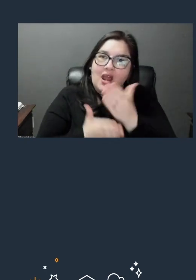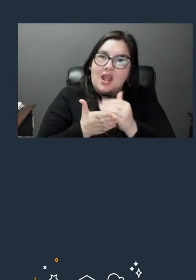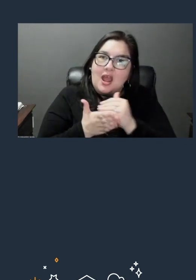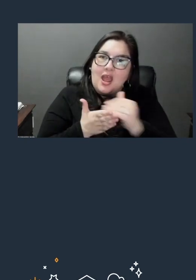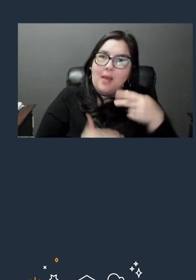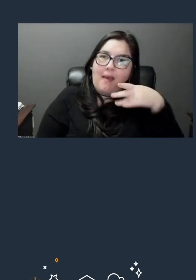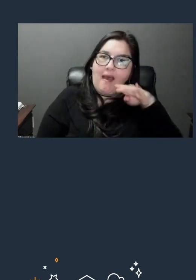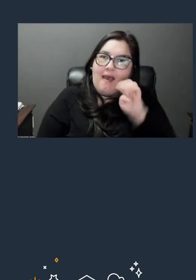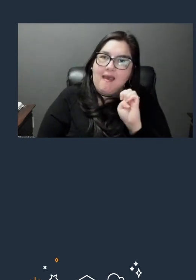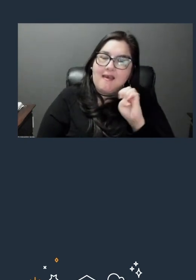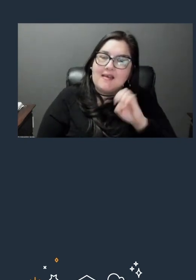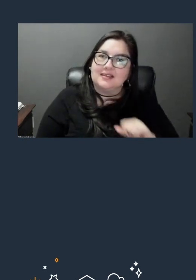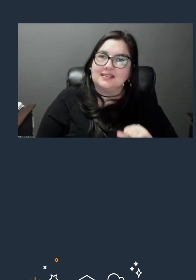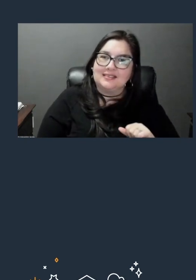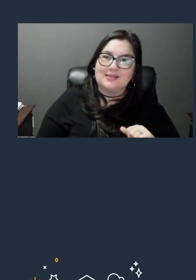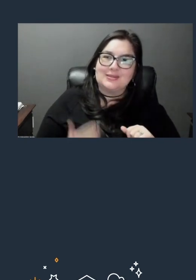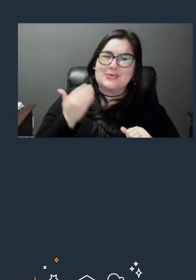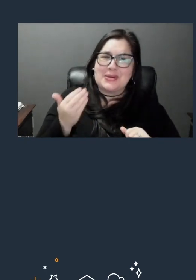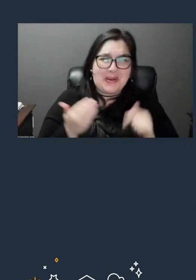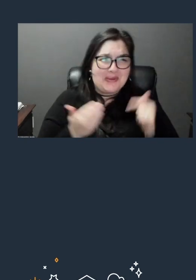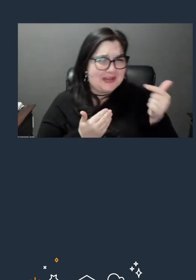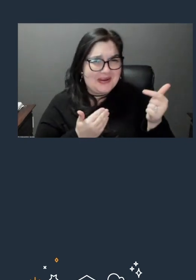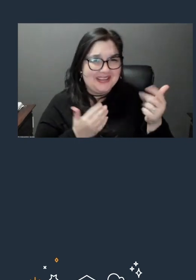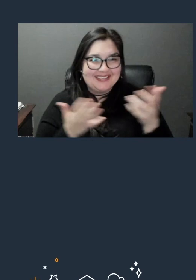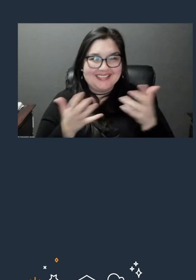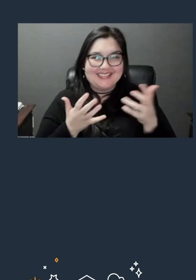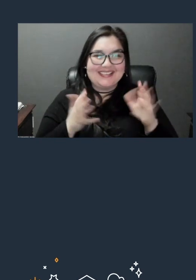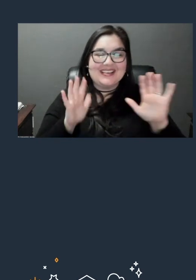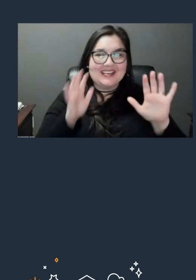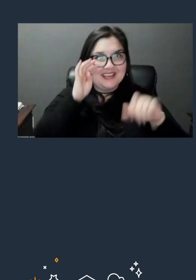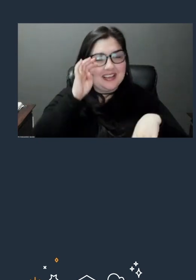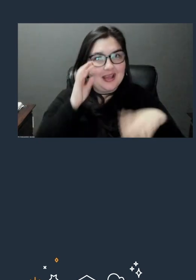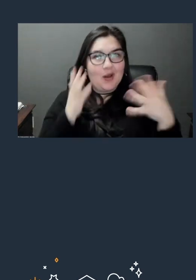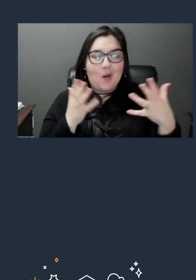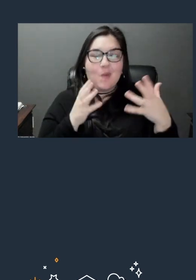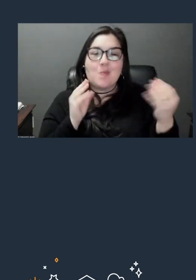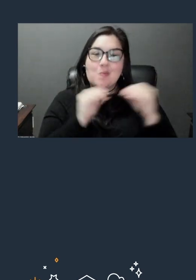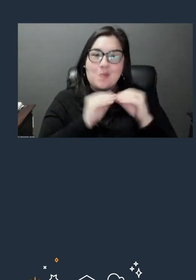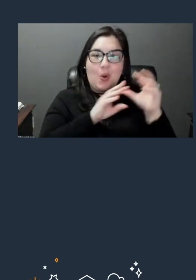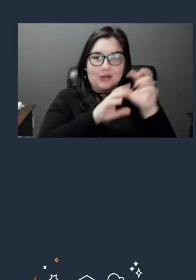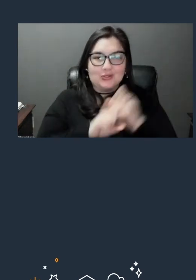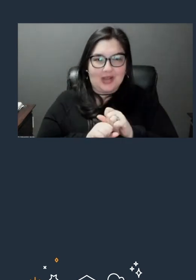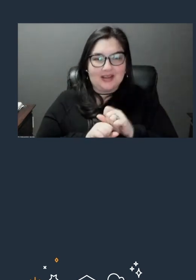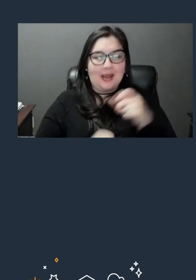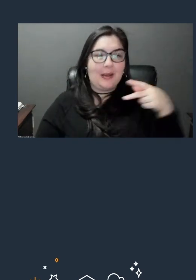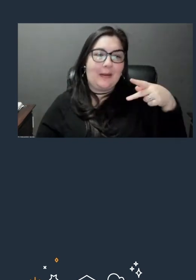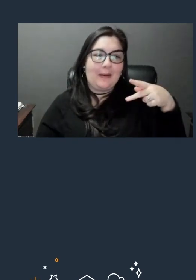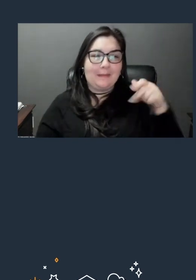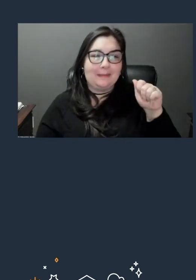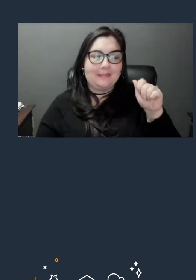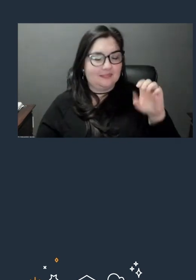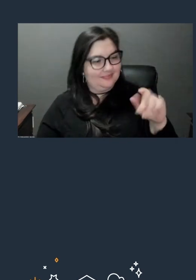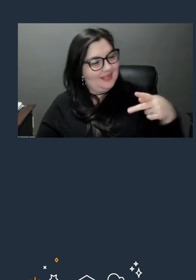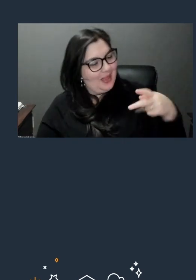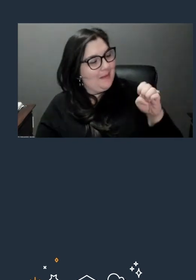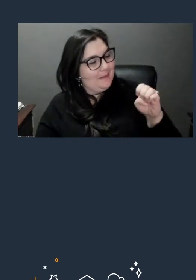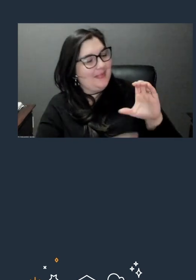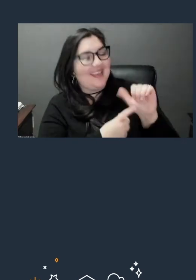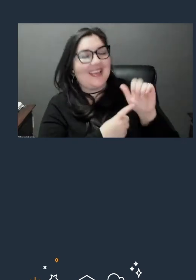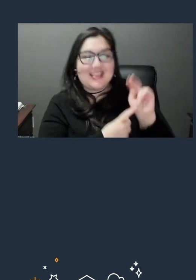You can go. Okay, so I'm a little bit more traditional, so I'm gonna go with pecan pie. Okay, good job choice. - And I just had it, before this session. It was awesome. - Okay!